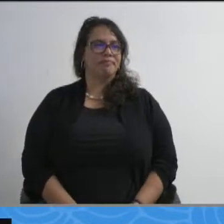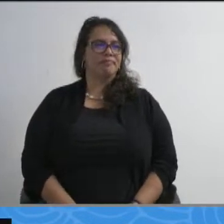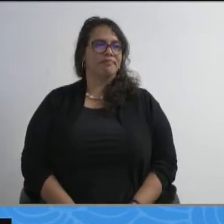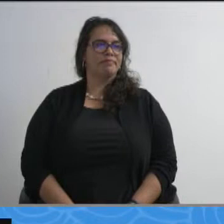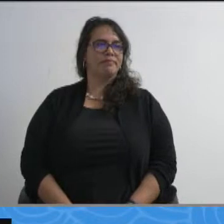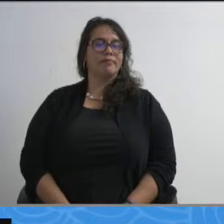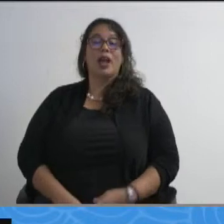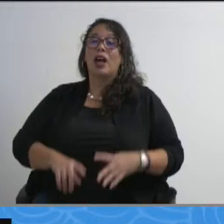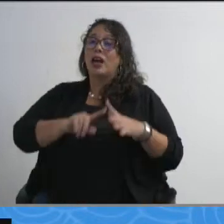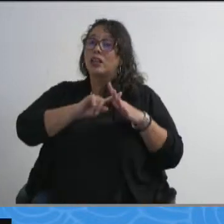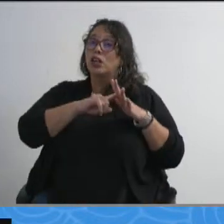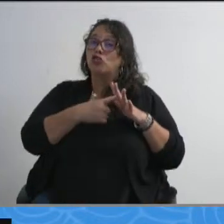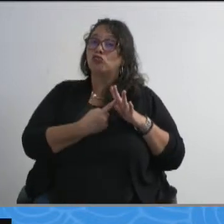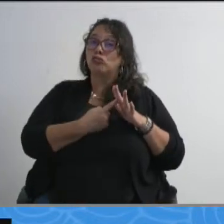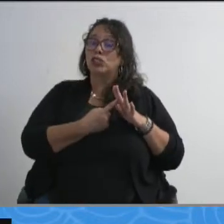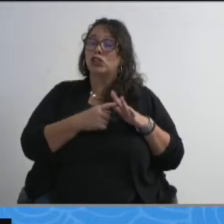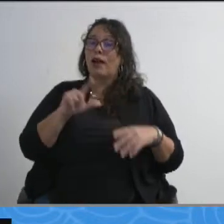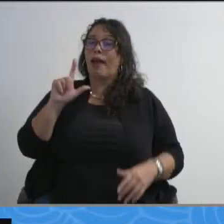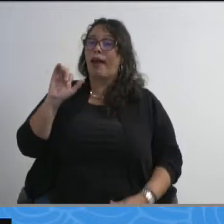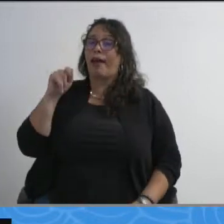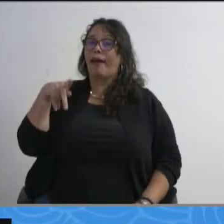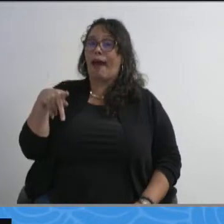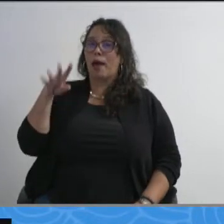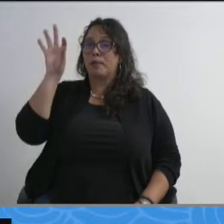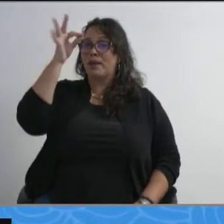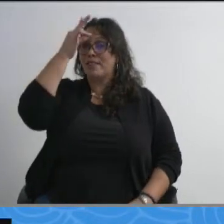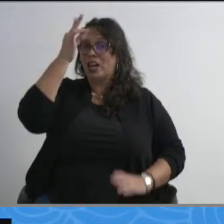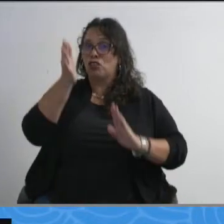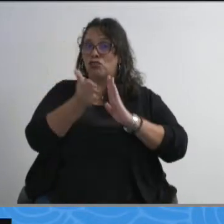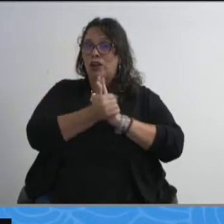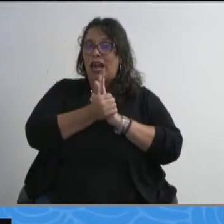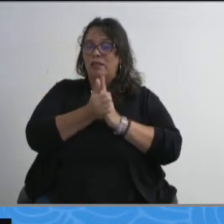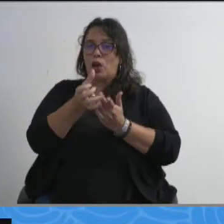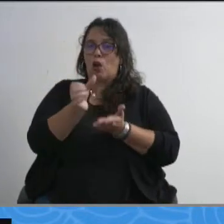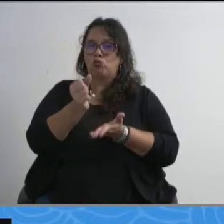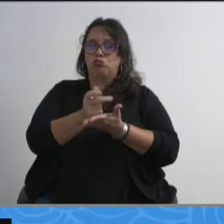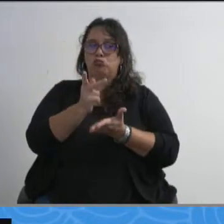The original LCAP Federal Addendum was approved in 2019.